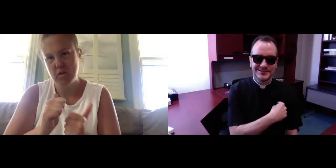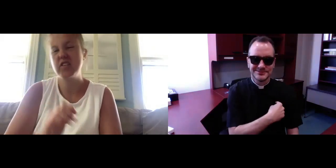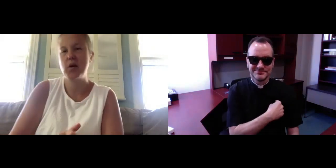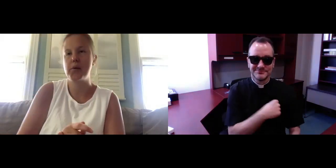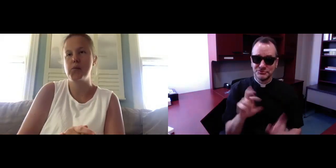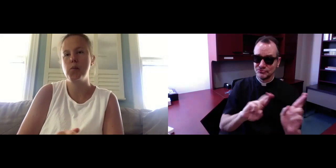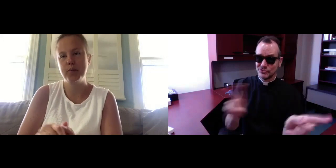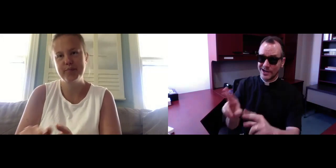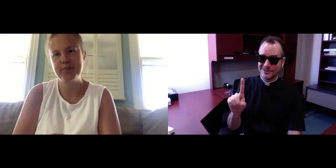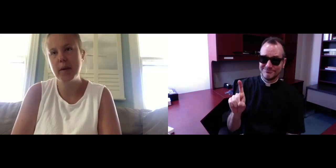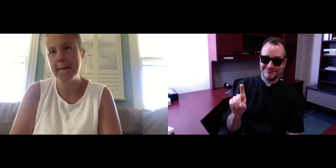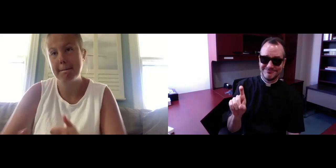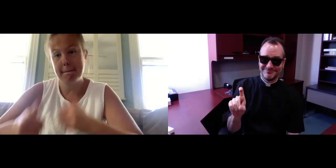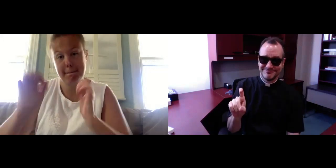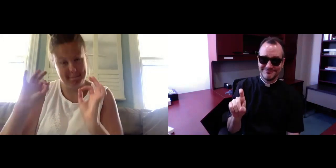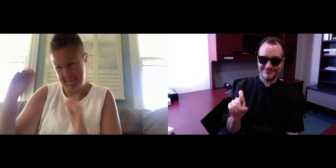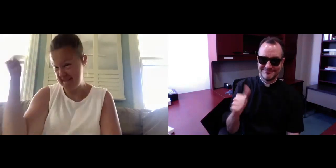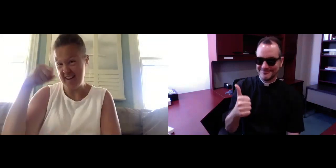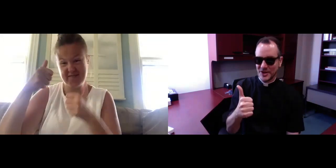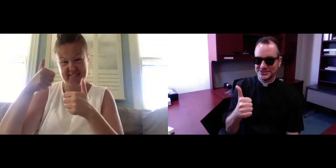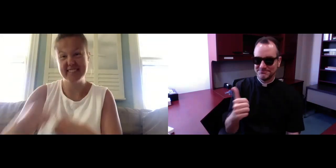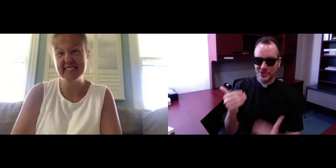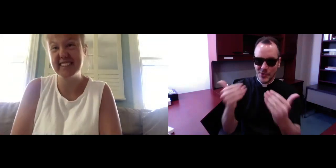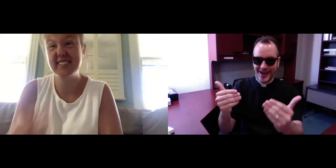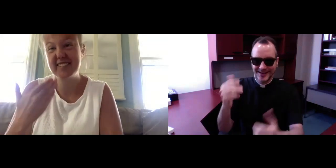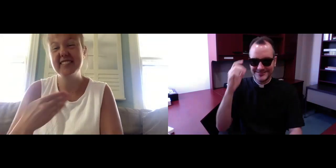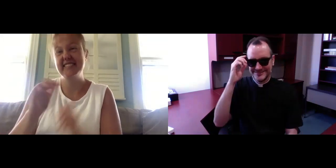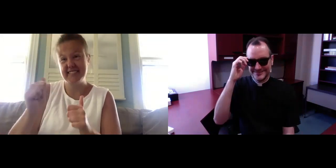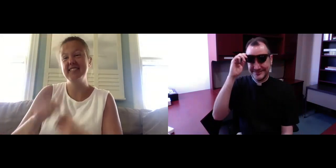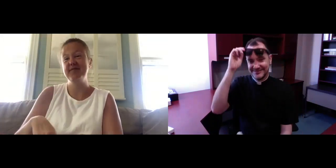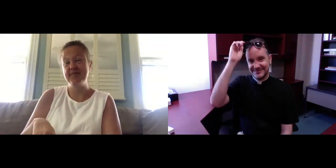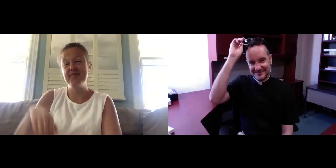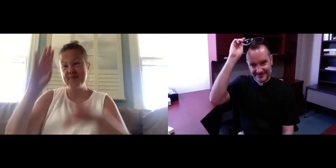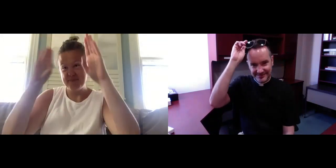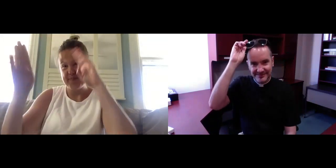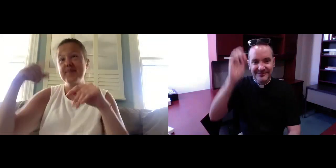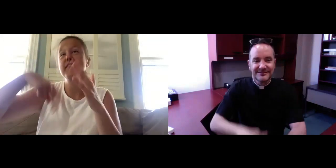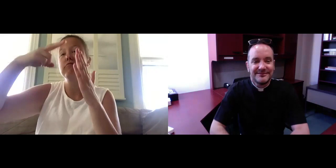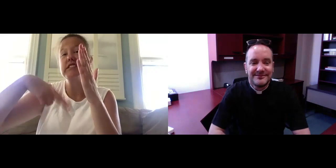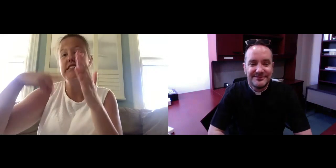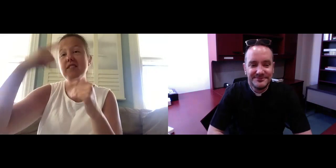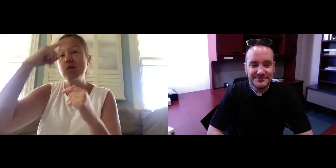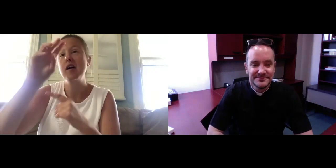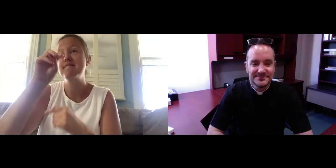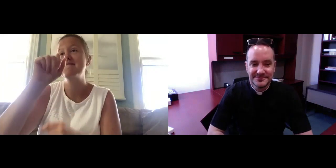one of the readings today, and also her reflections, so we're thankful that she's with us. Are you ready, Rachael? All right go right ahead.